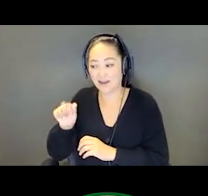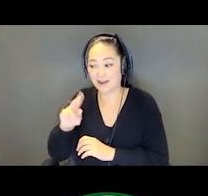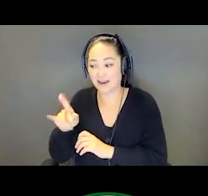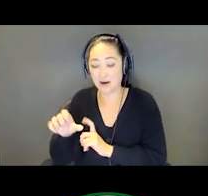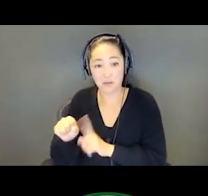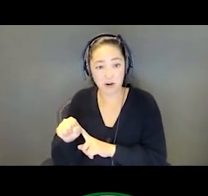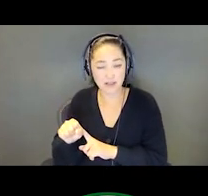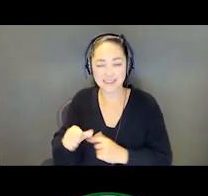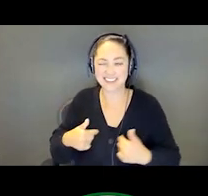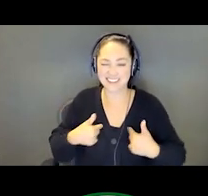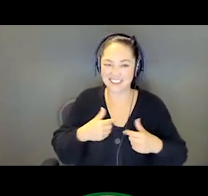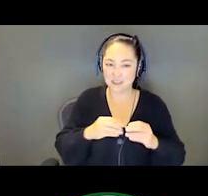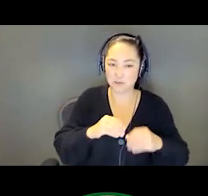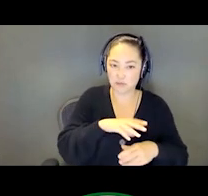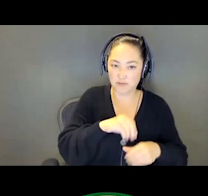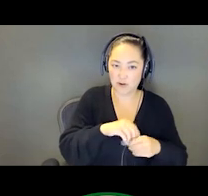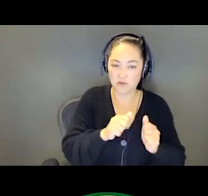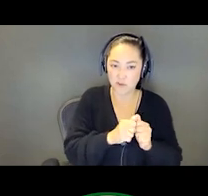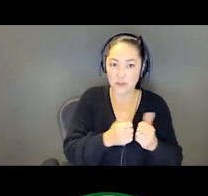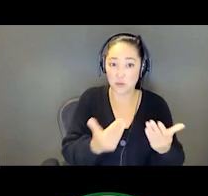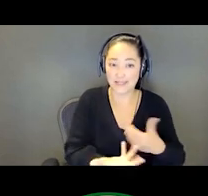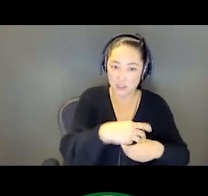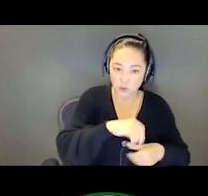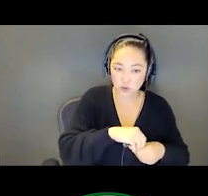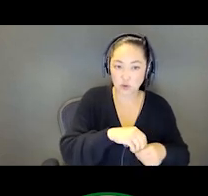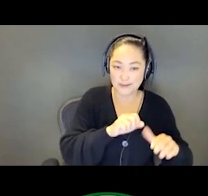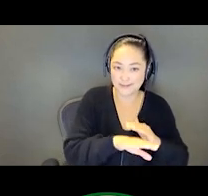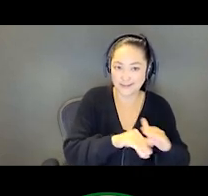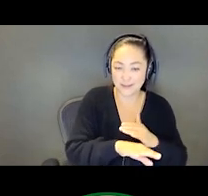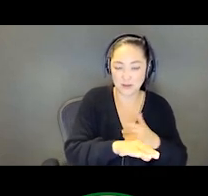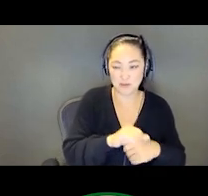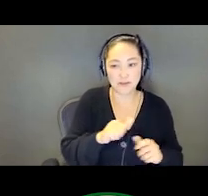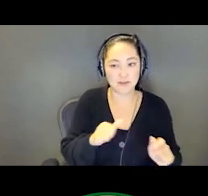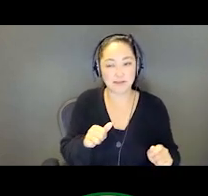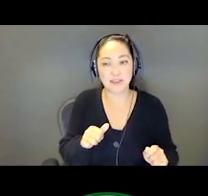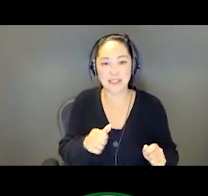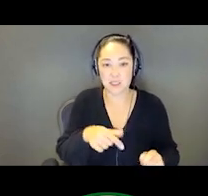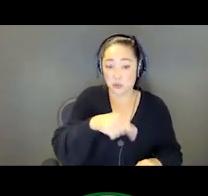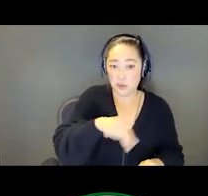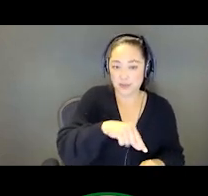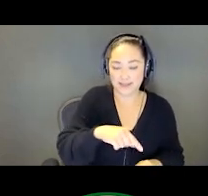and the accessibility efforts in Quebec and not in other parts of Canada but here it was